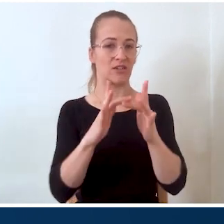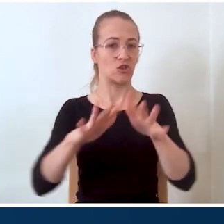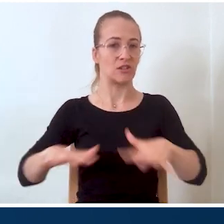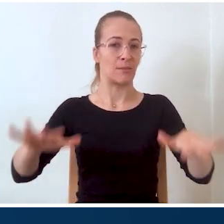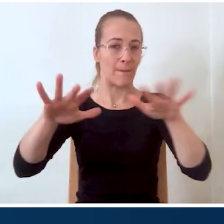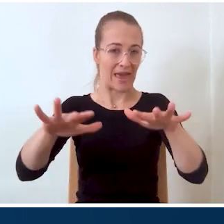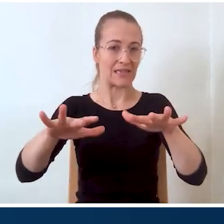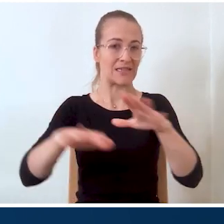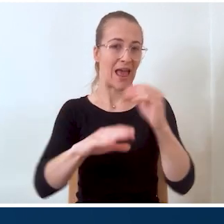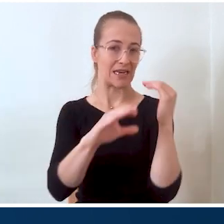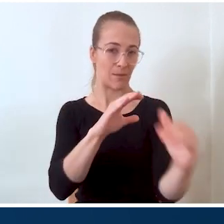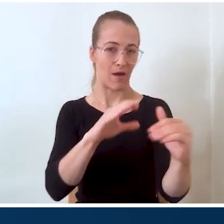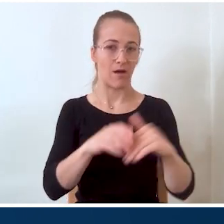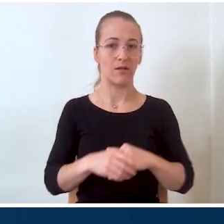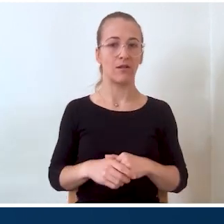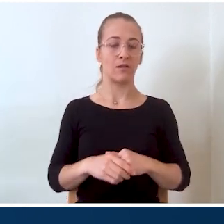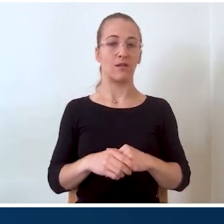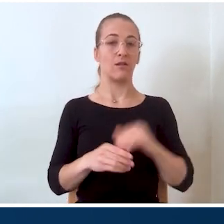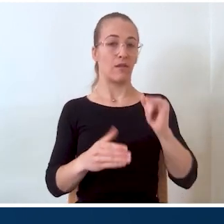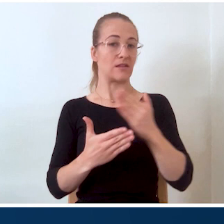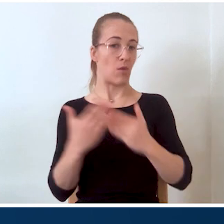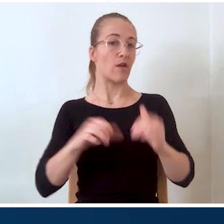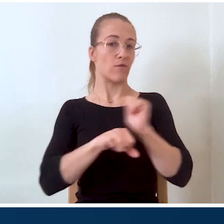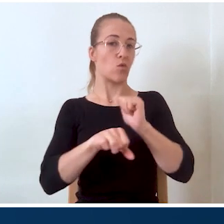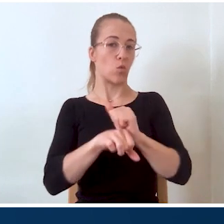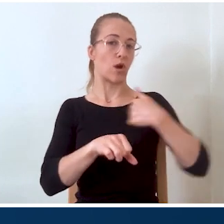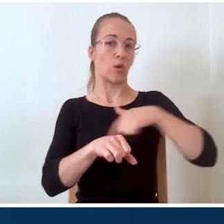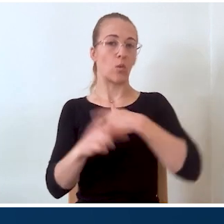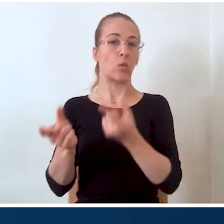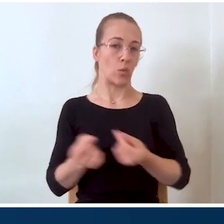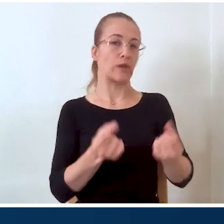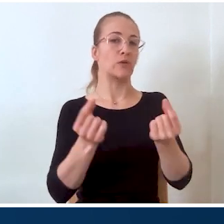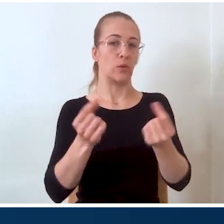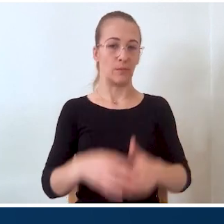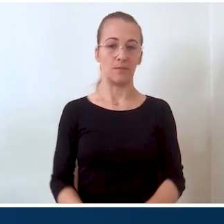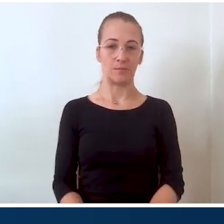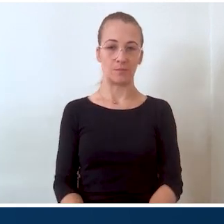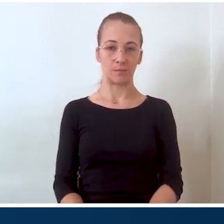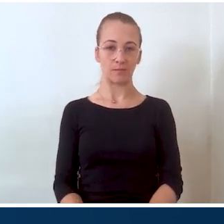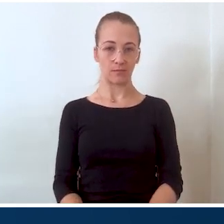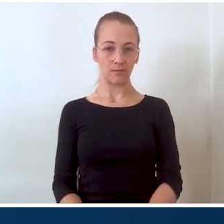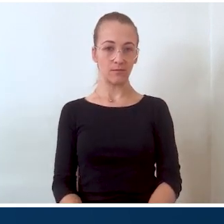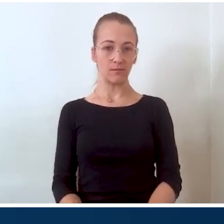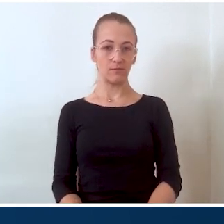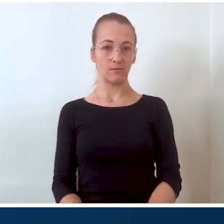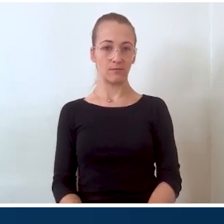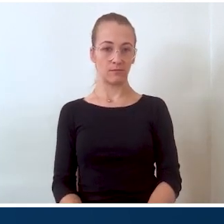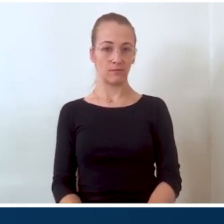digital presence, and email? And so this is part of that work that we're doing. And you know, there's so many things